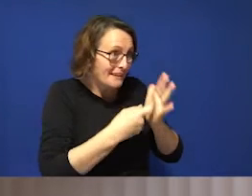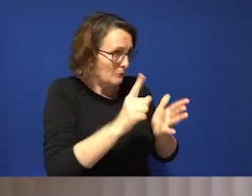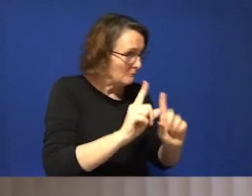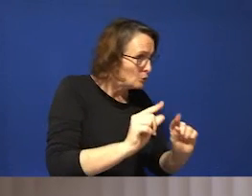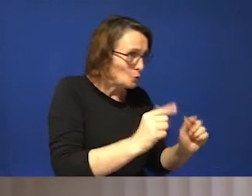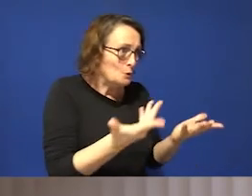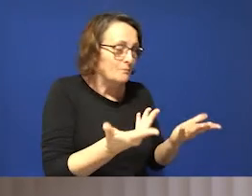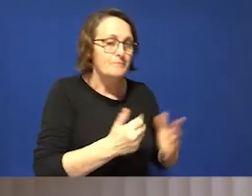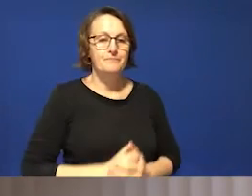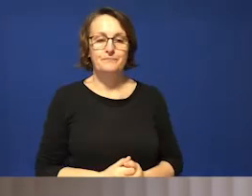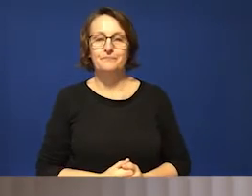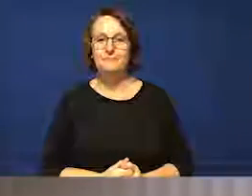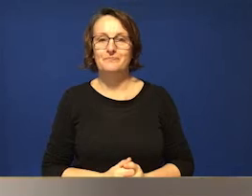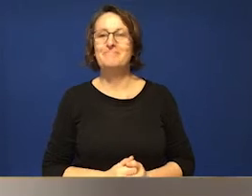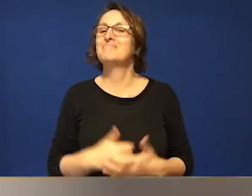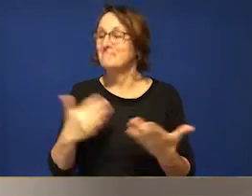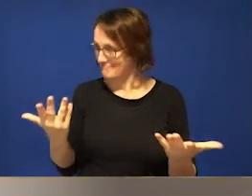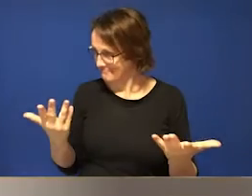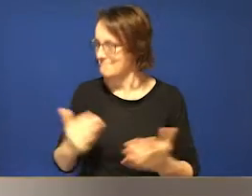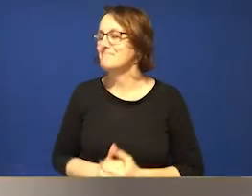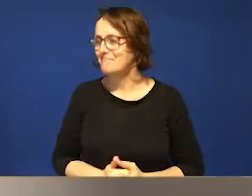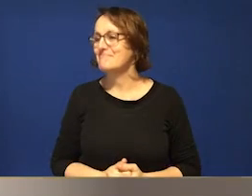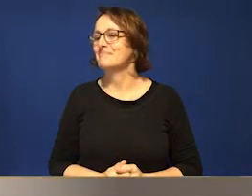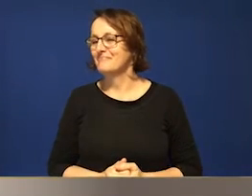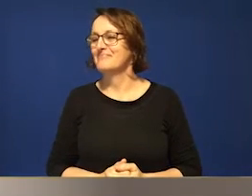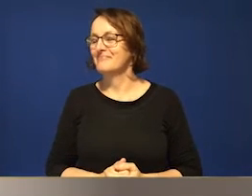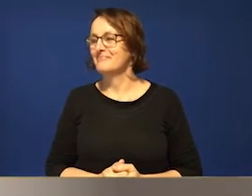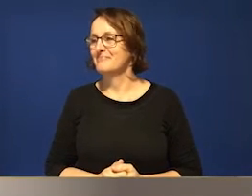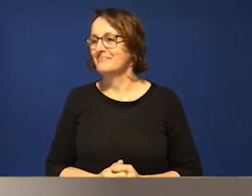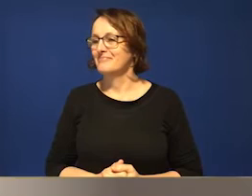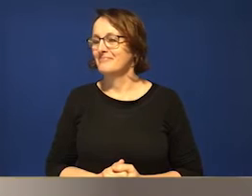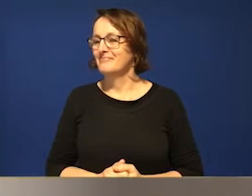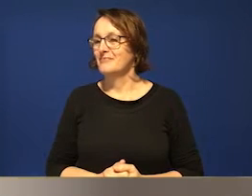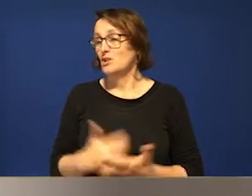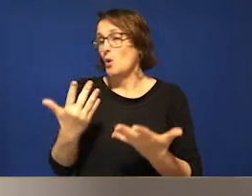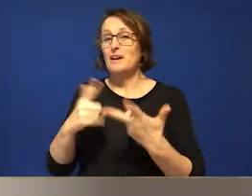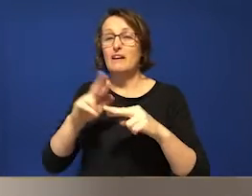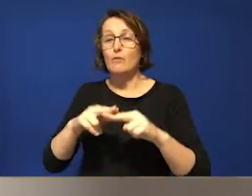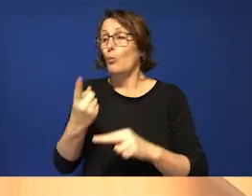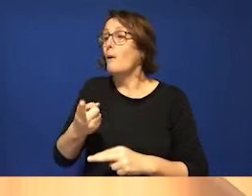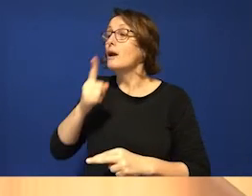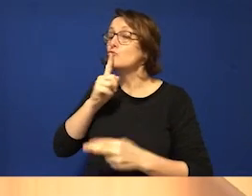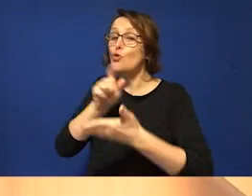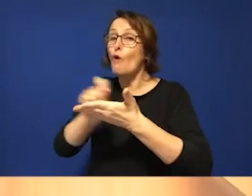Yeah, well, given that, you've got, let's just say it's a hundred offices.